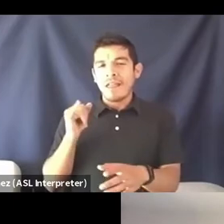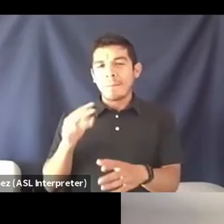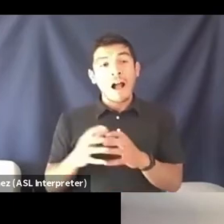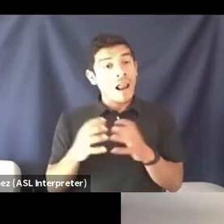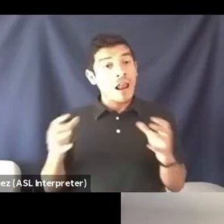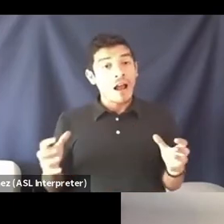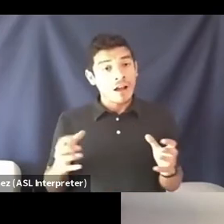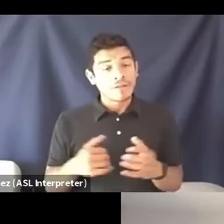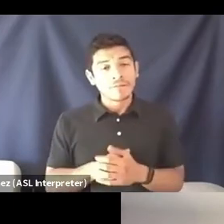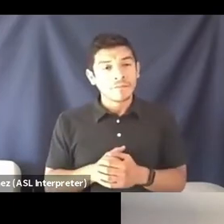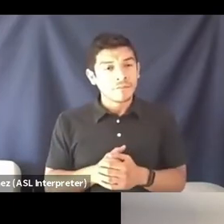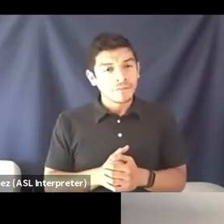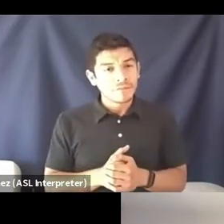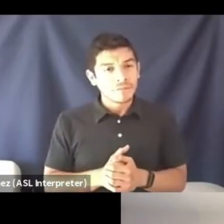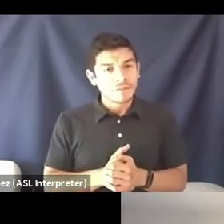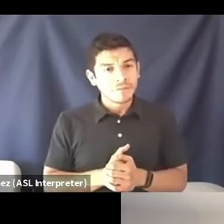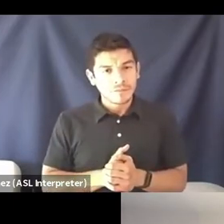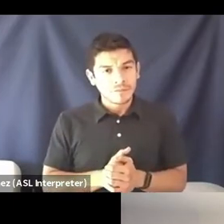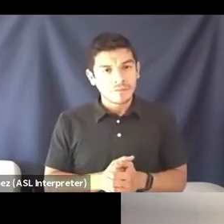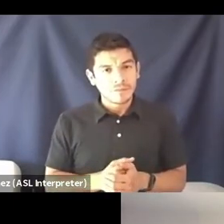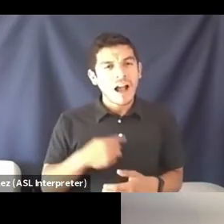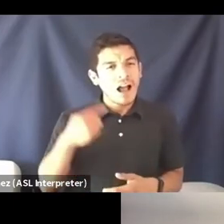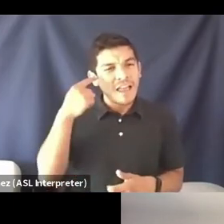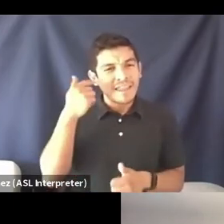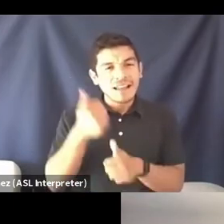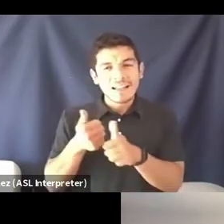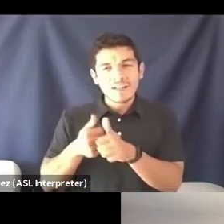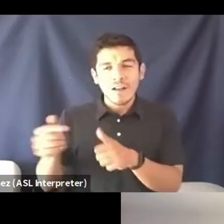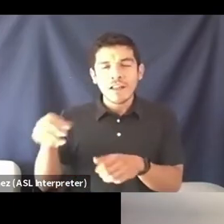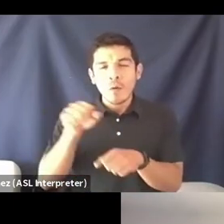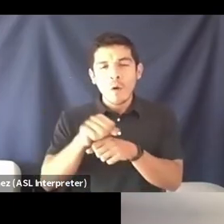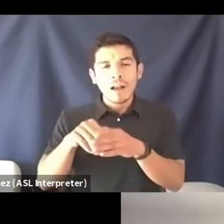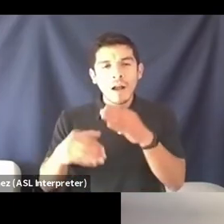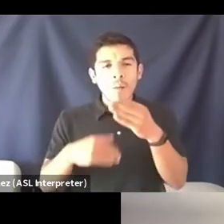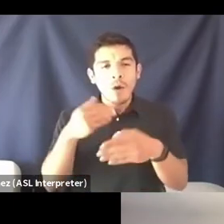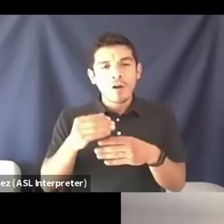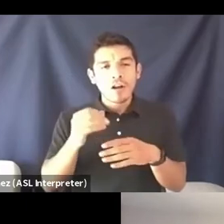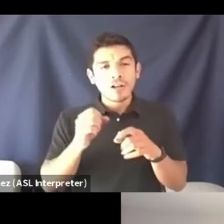So I think each of these work in progress screens and these fellowships really helped us